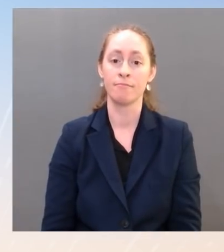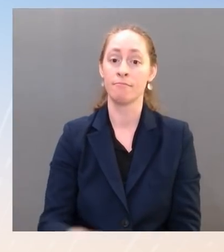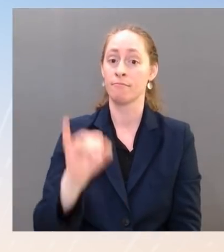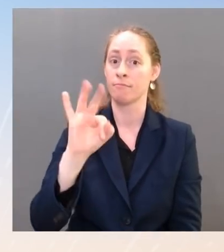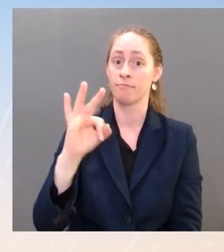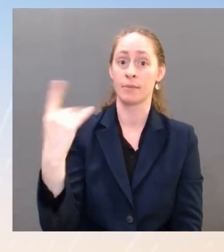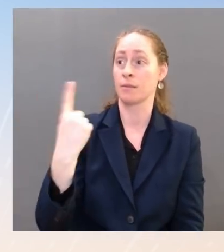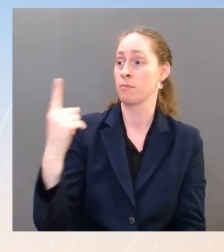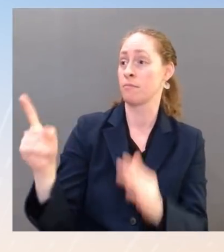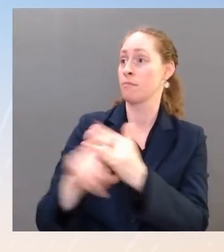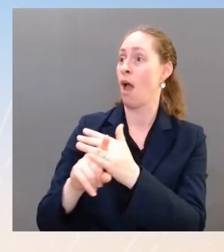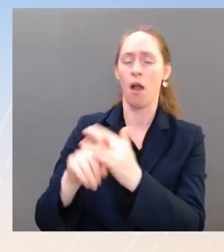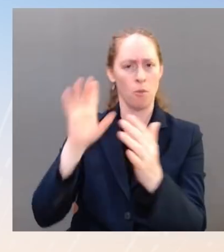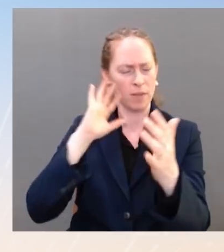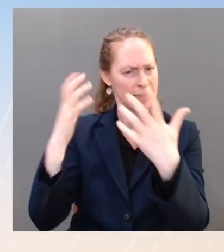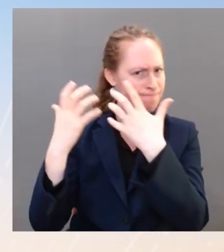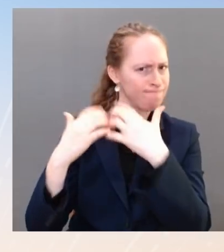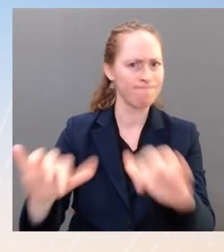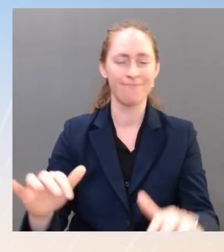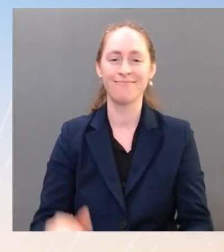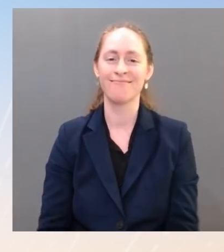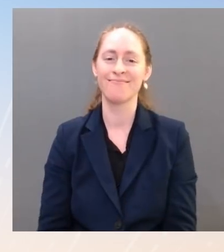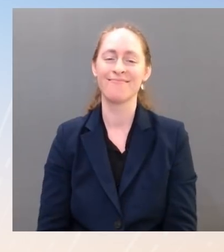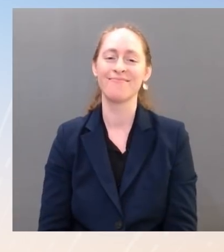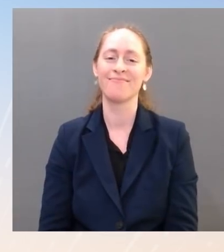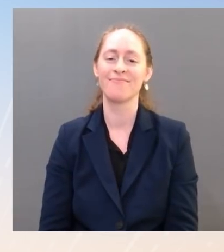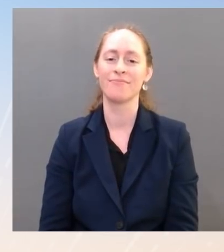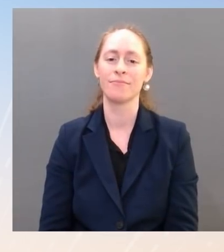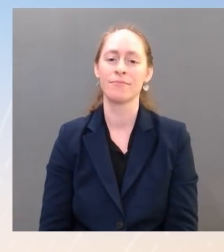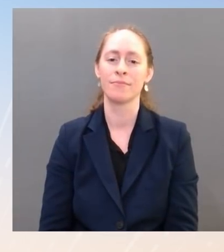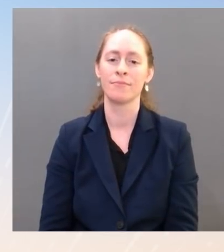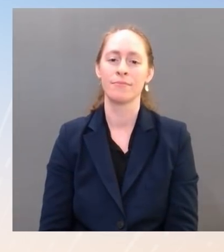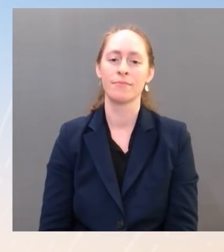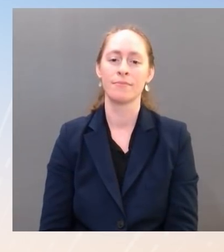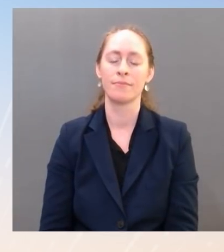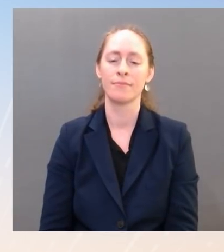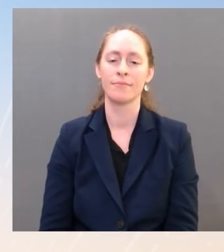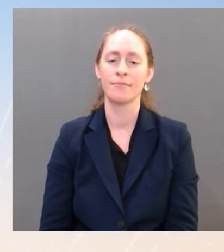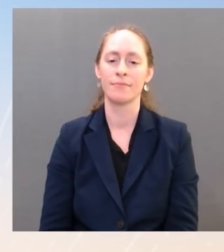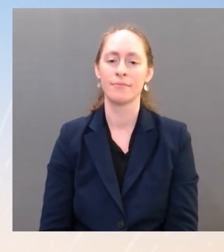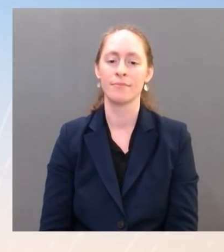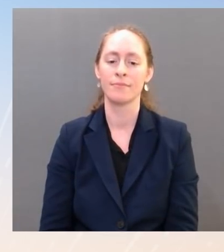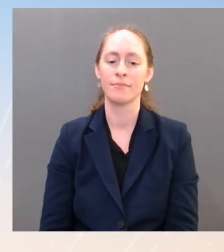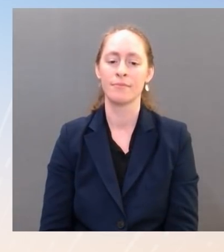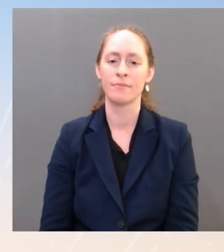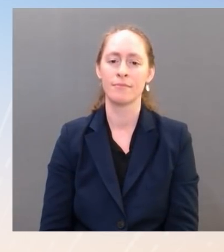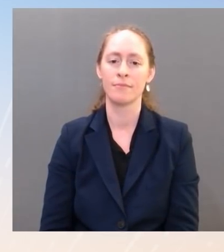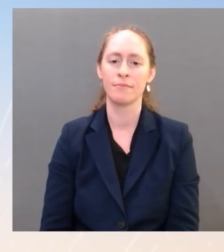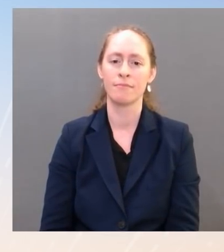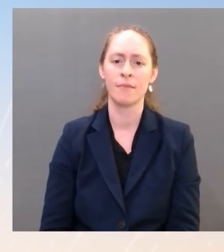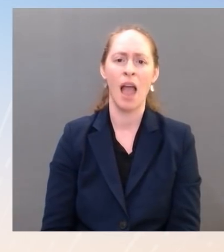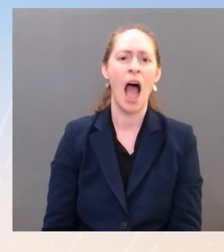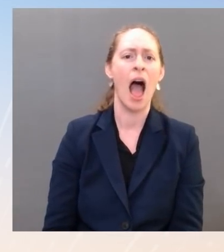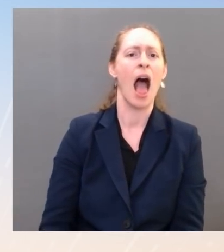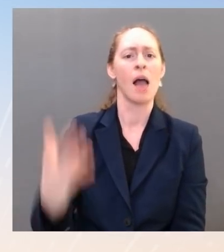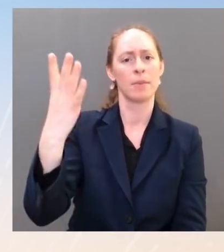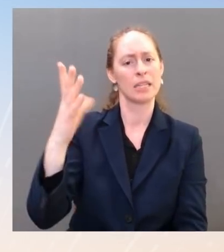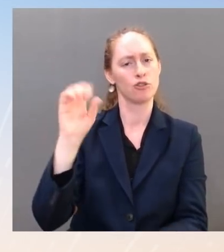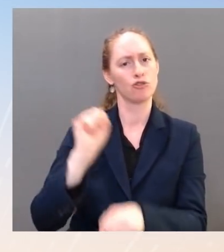The Press: I'm wondering if you guys have an estimate of how many jobs have been created in the first six months of this law, and if you have a forward estimate for the next six months.